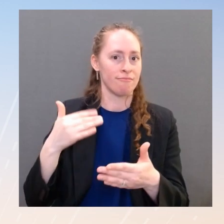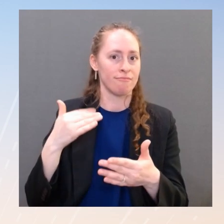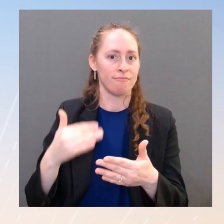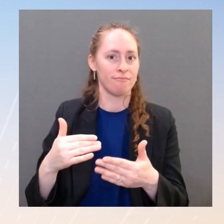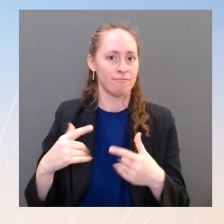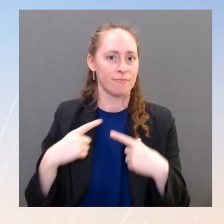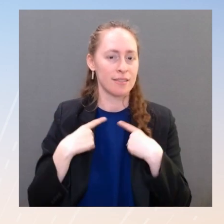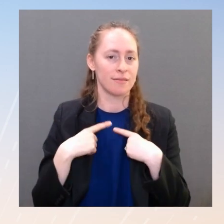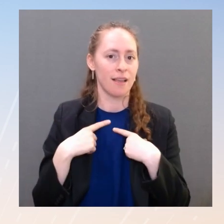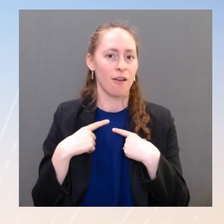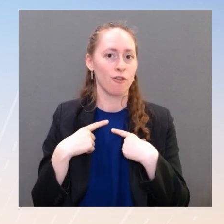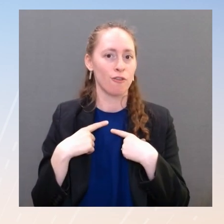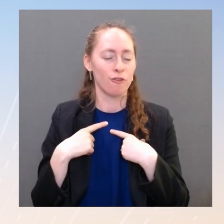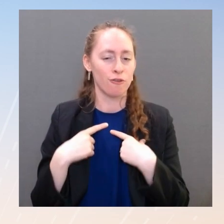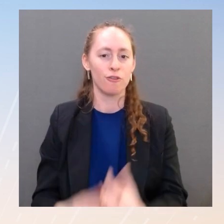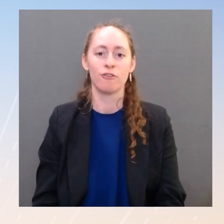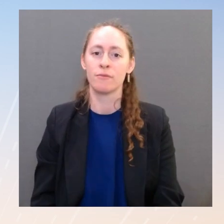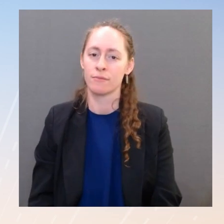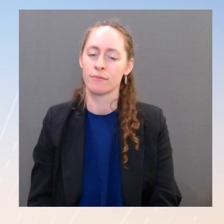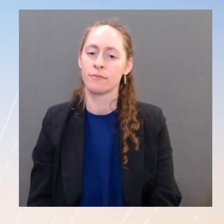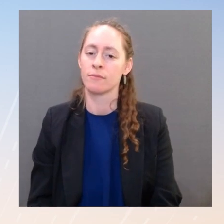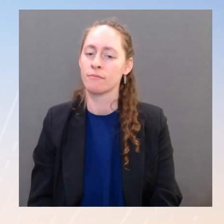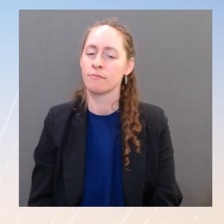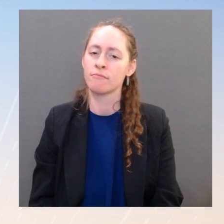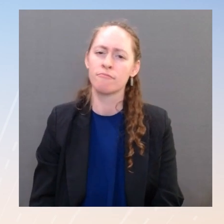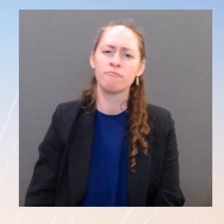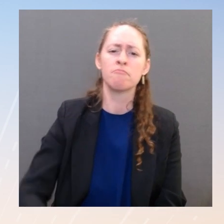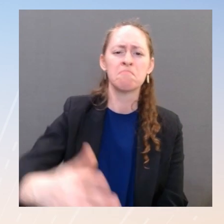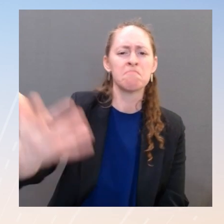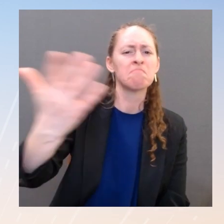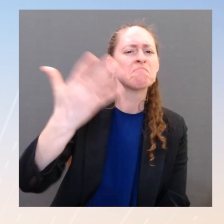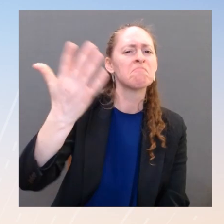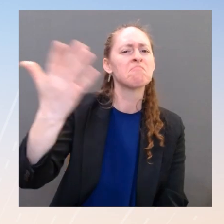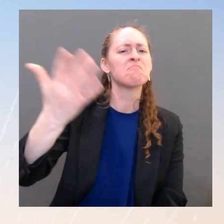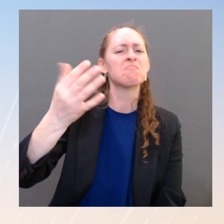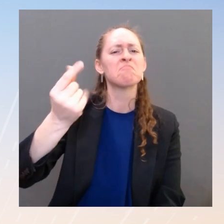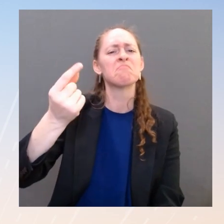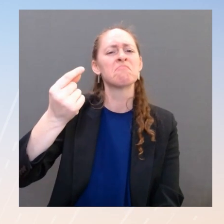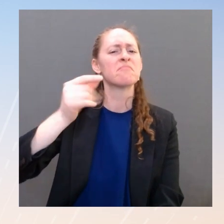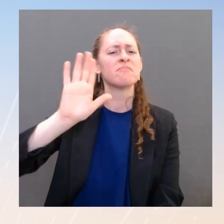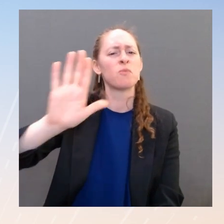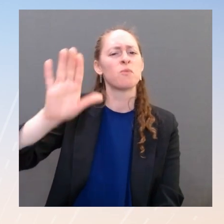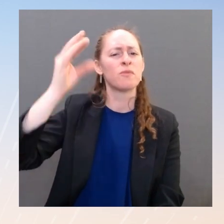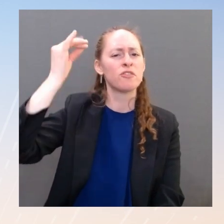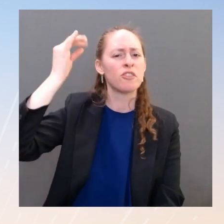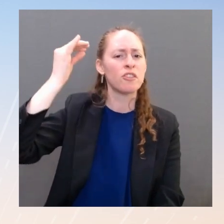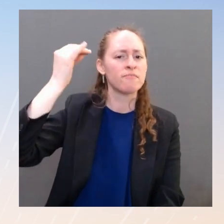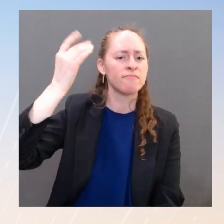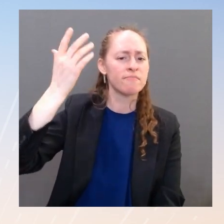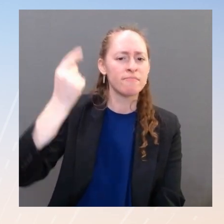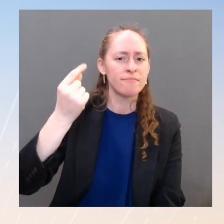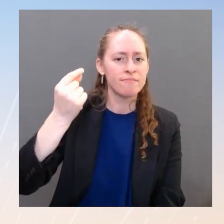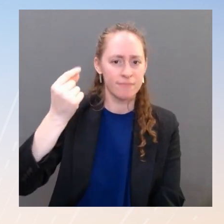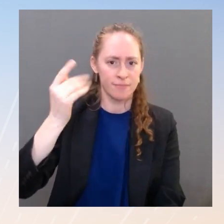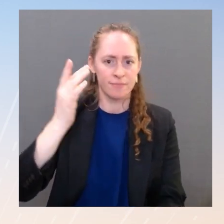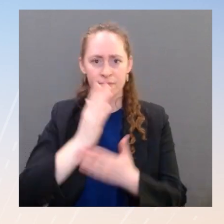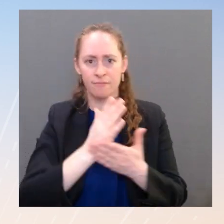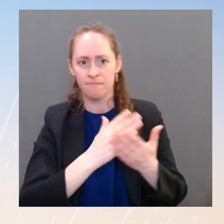in places like Ohio and the chances for working across party lines in the future. Ms. Psaki: Well, I'm not going to get ahead of the election.